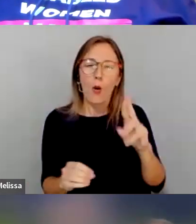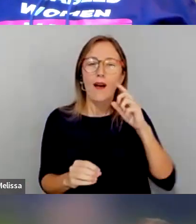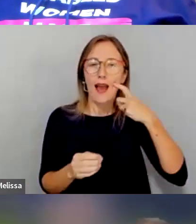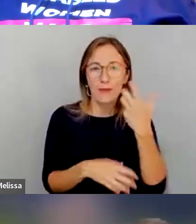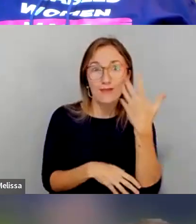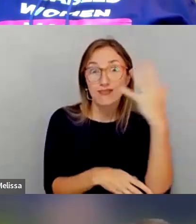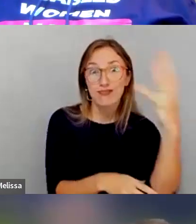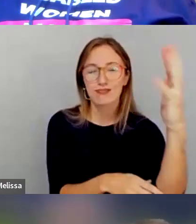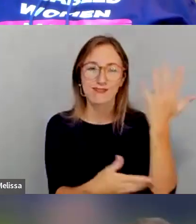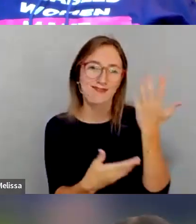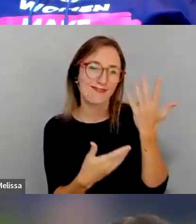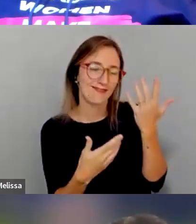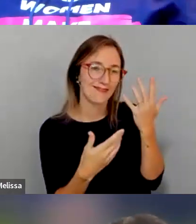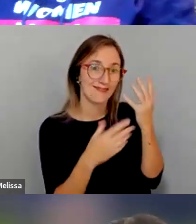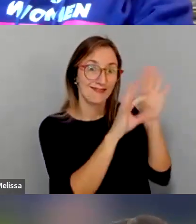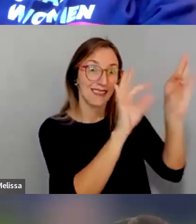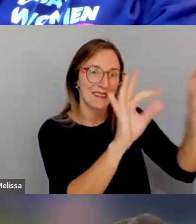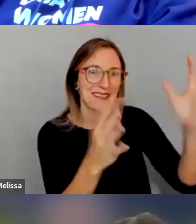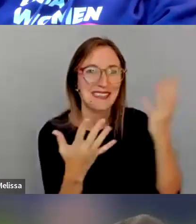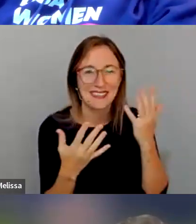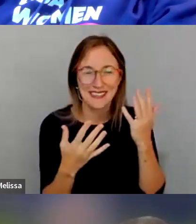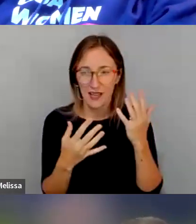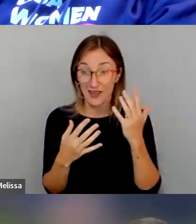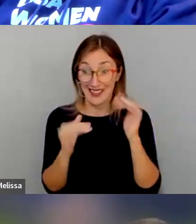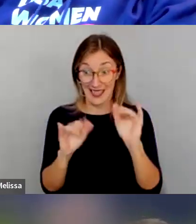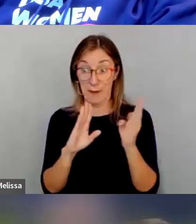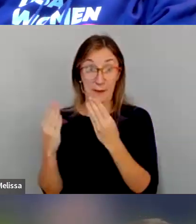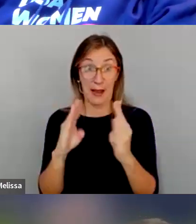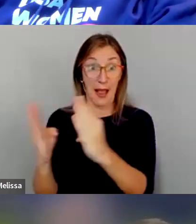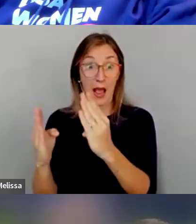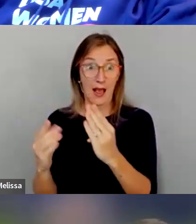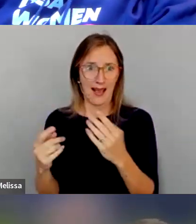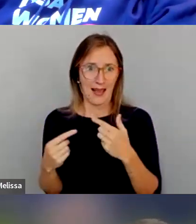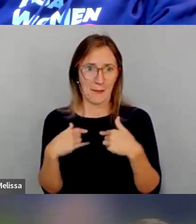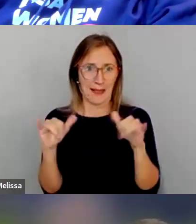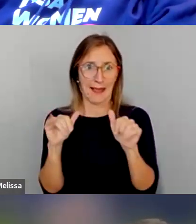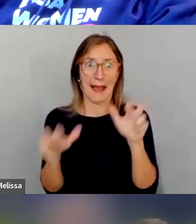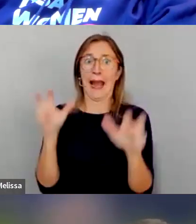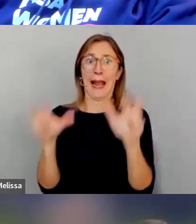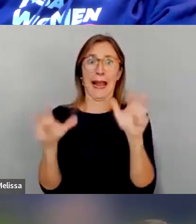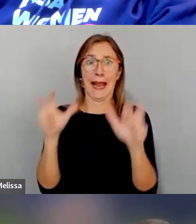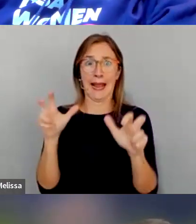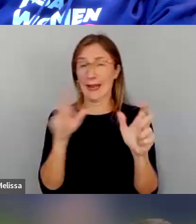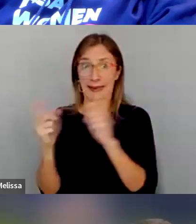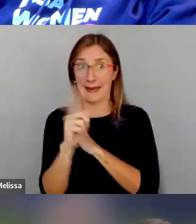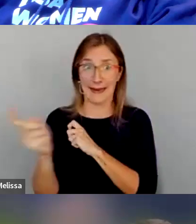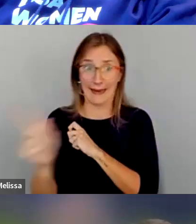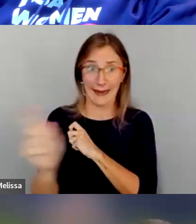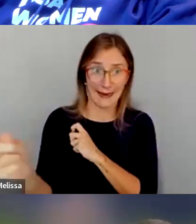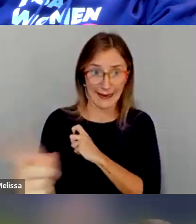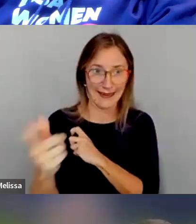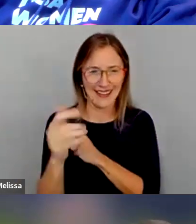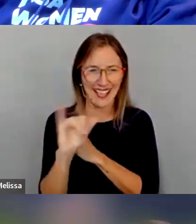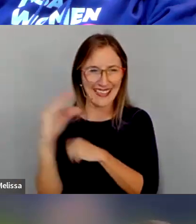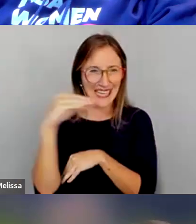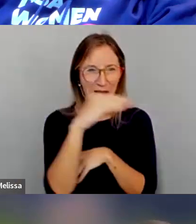in places for both of those things or very prolific. You often catch me in